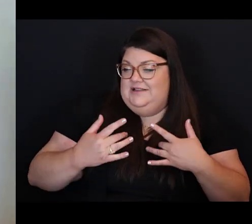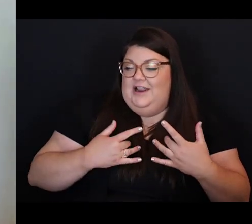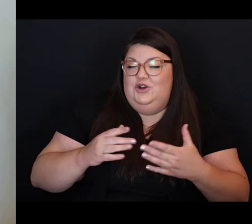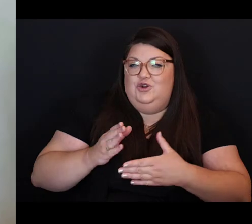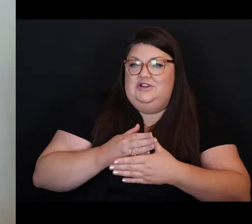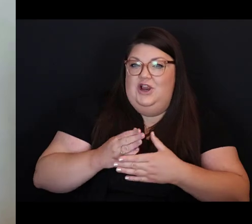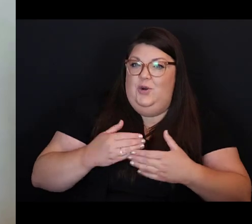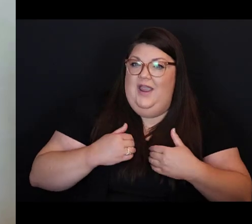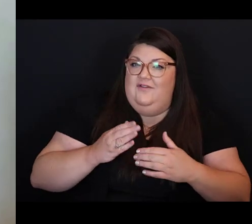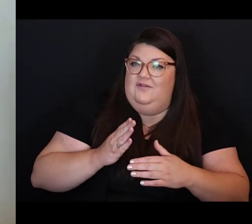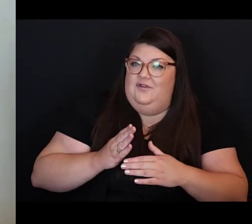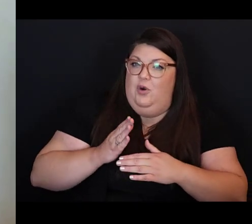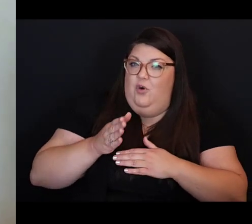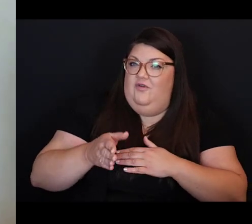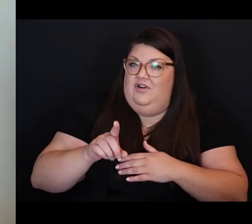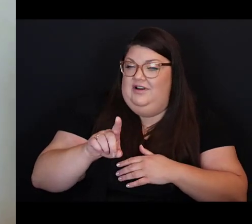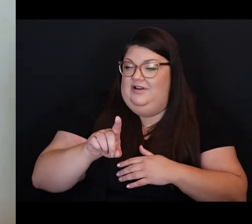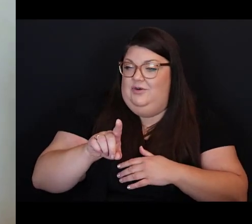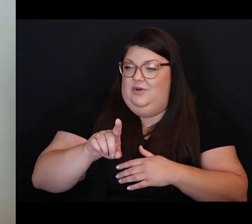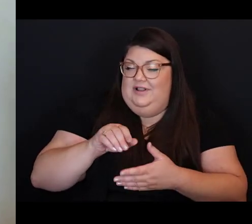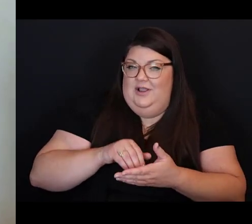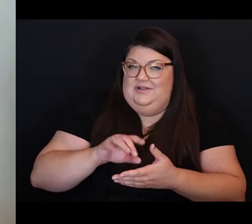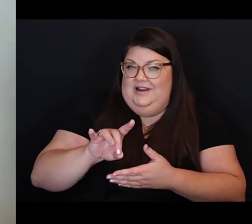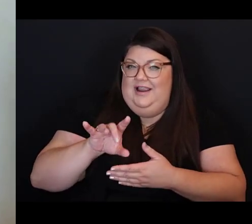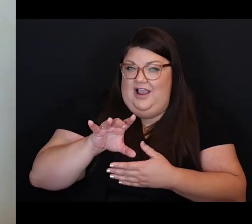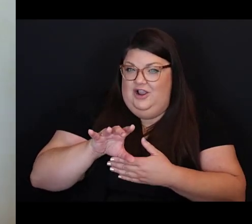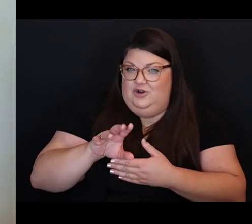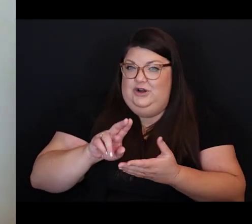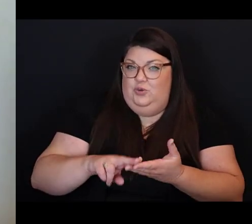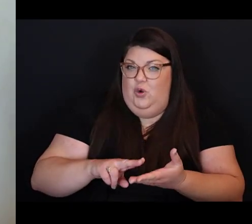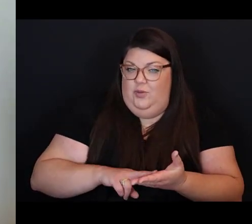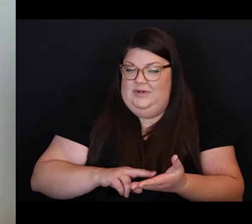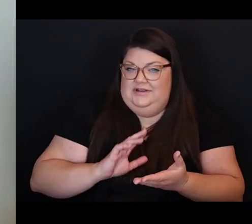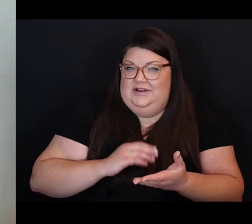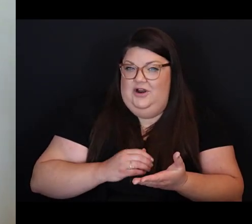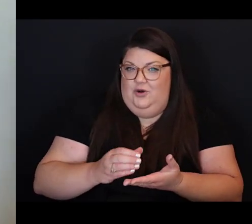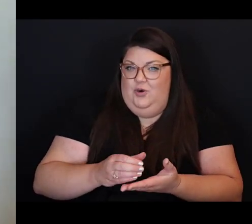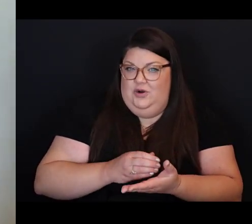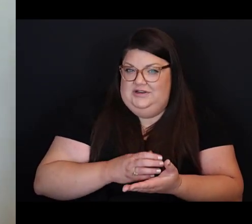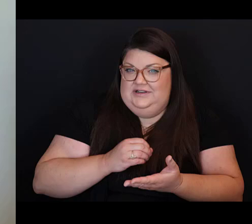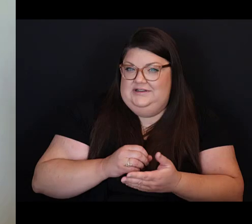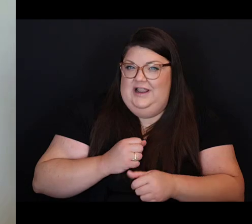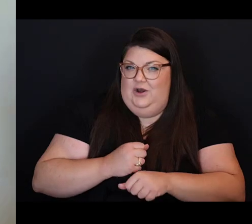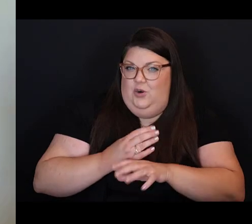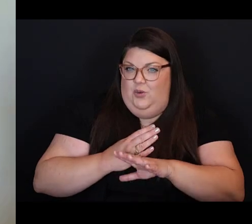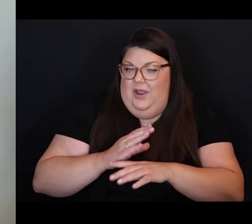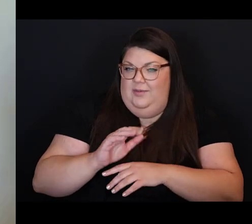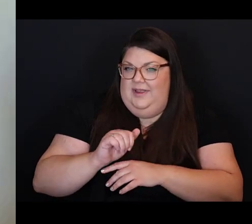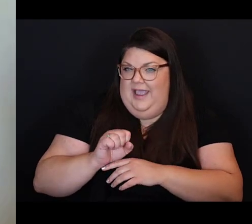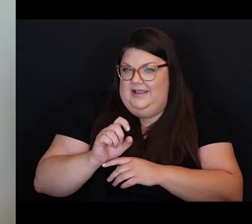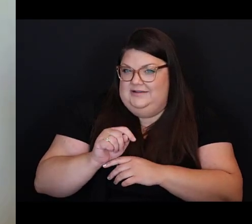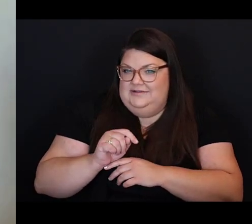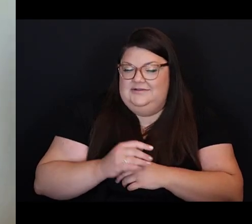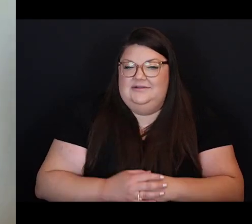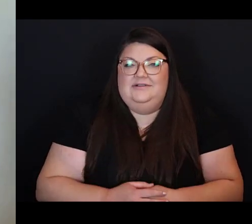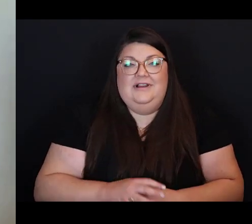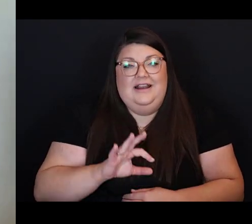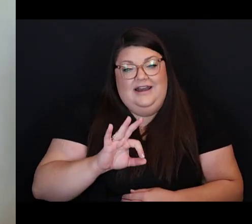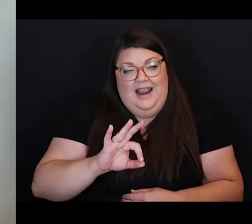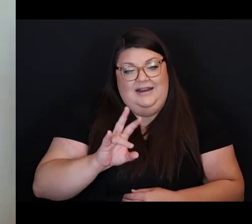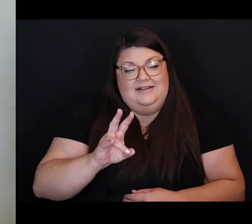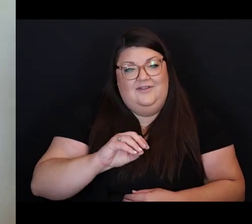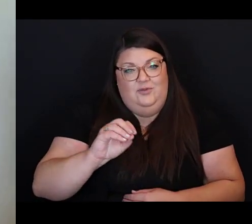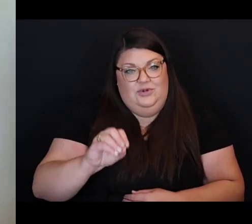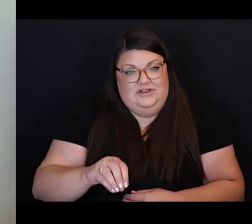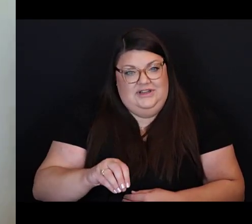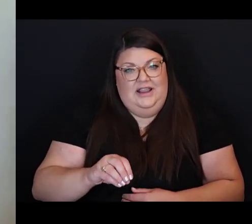over 1,800 enrollments in our courses, classes, and webcasts—and 97% of course participants